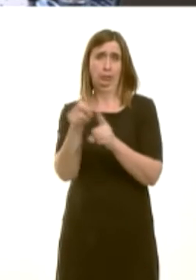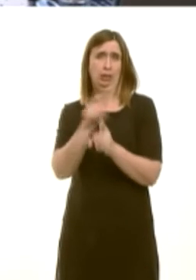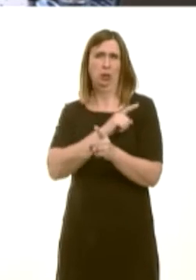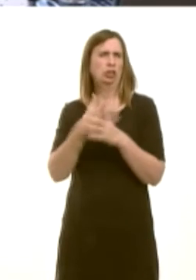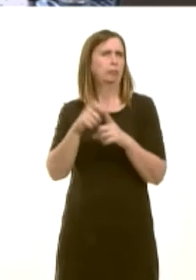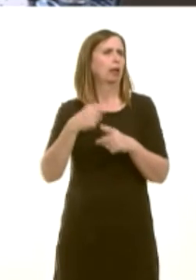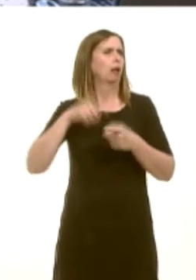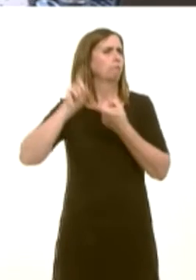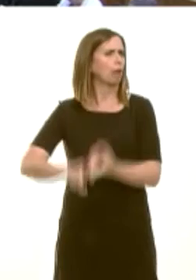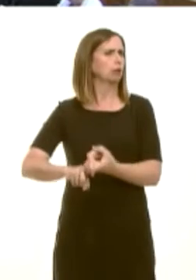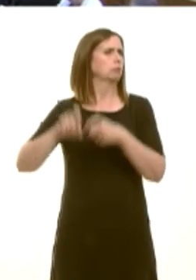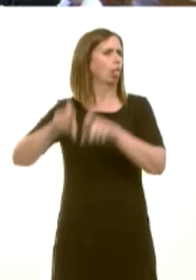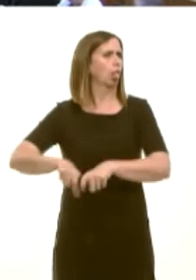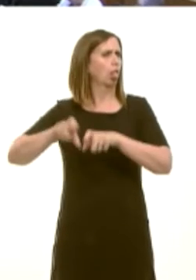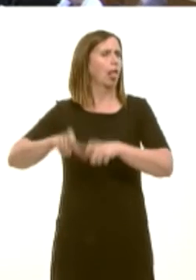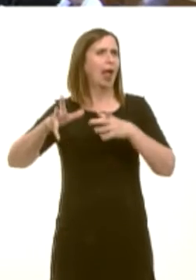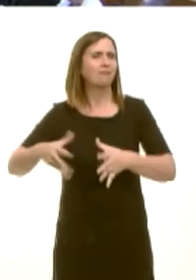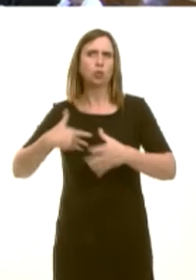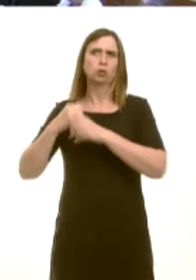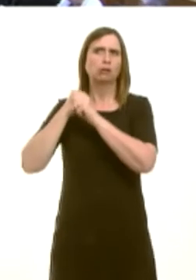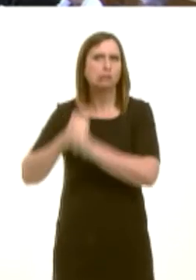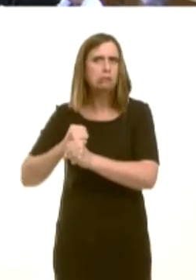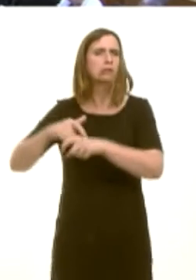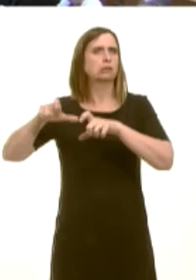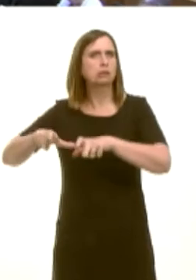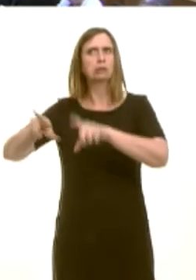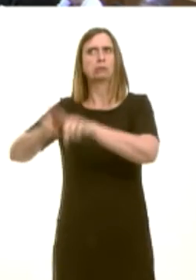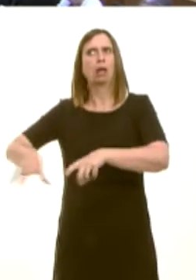tied down in that way, and we have to look at the way in which GP services are delivered